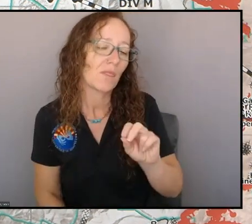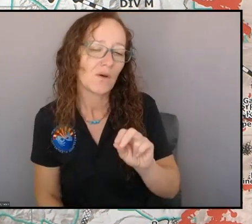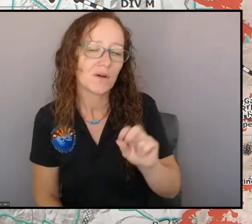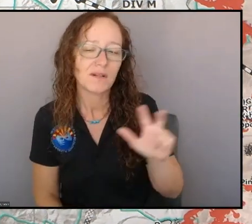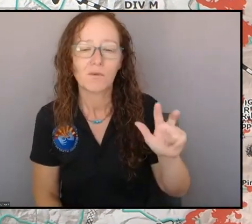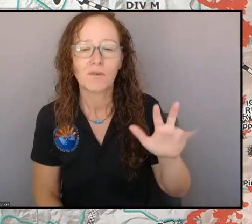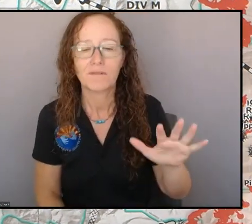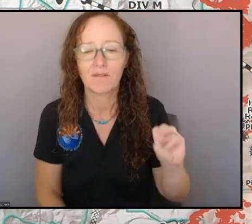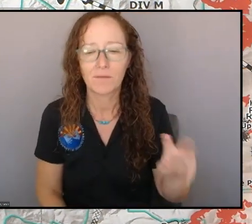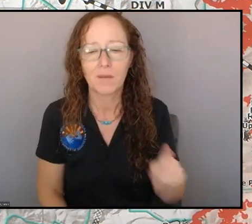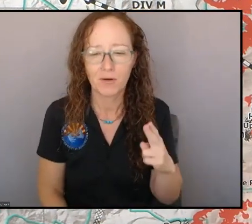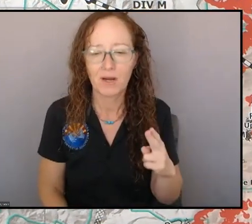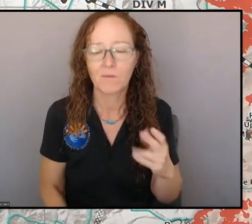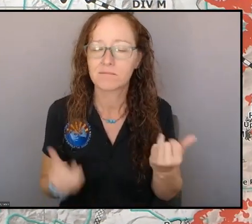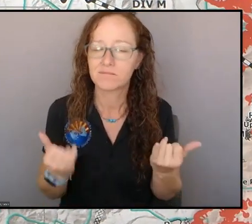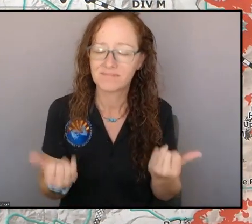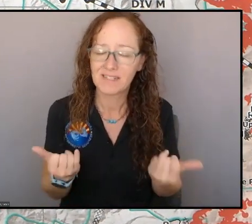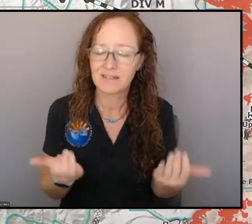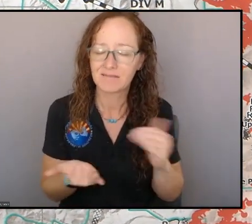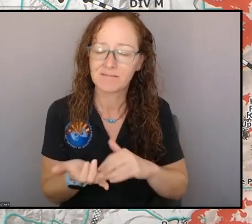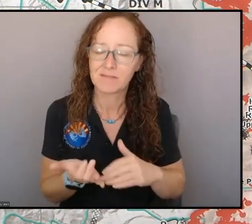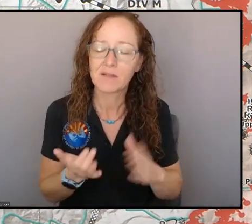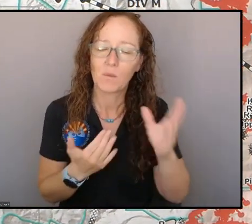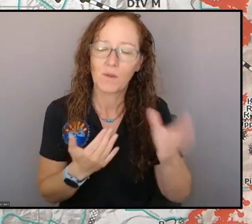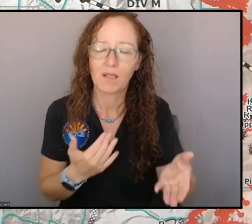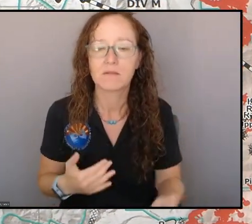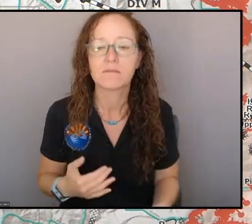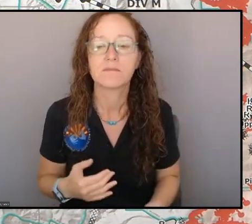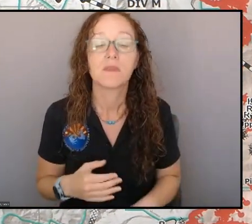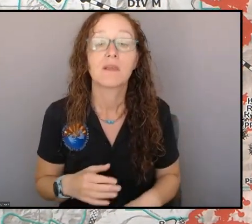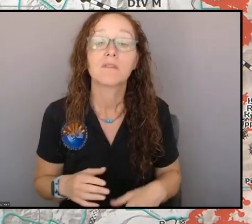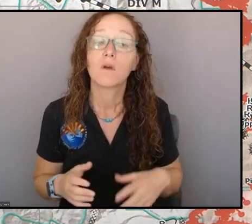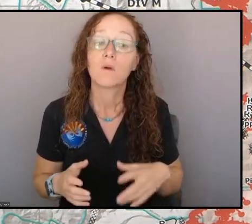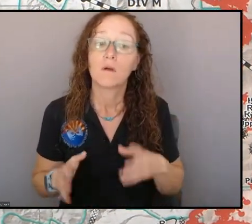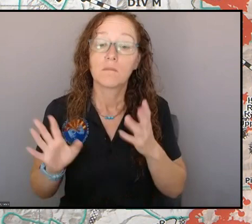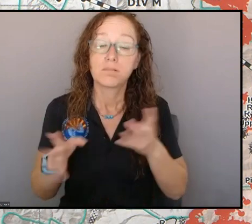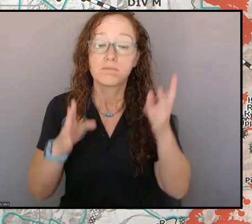higher terrain in that 40 to 55 mile an hour range. I know